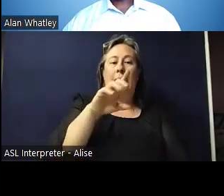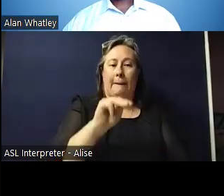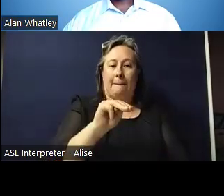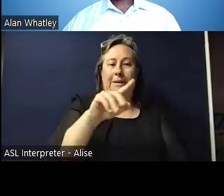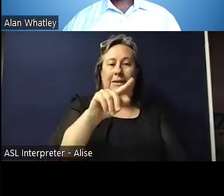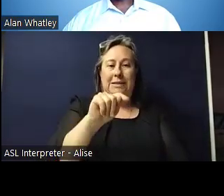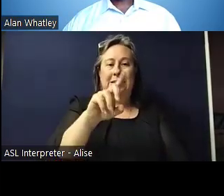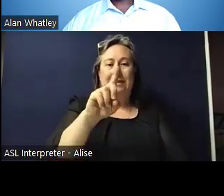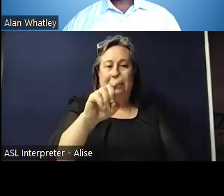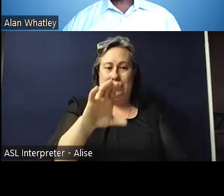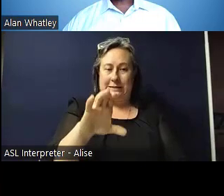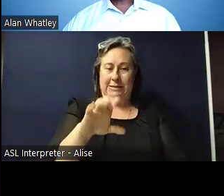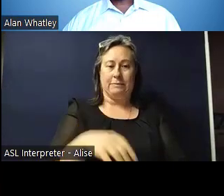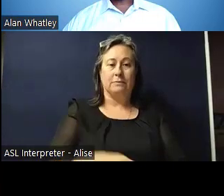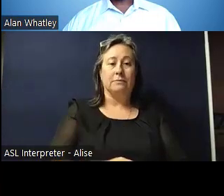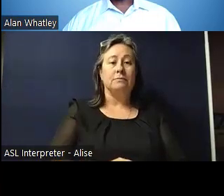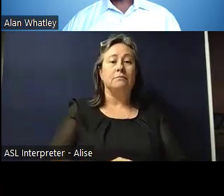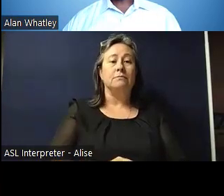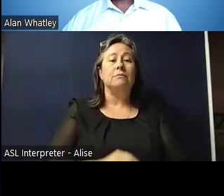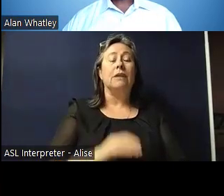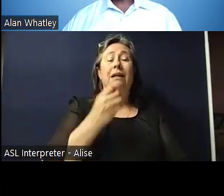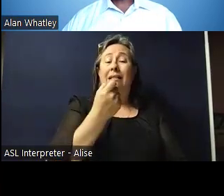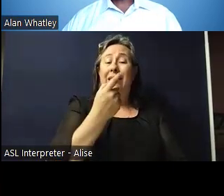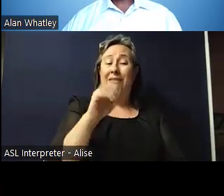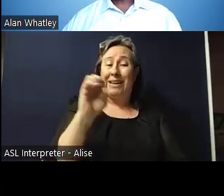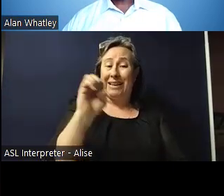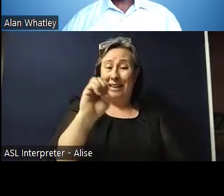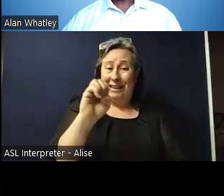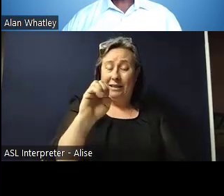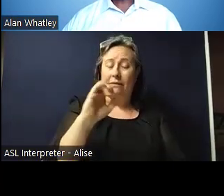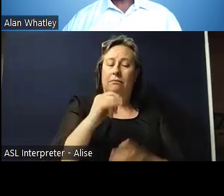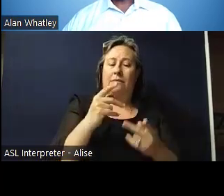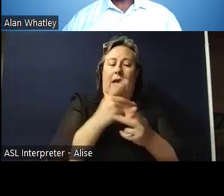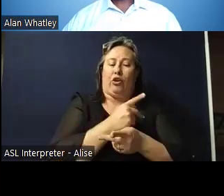The amount charged, field 11e, is a calculation of the rate,